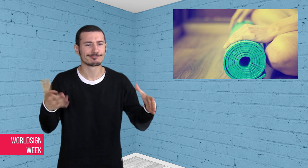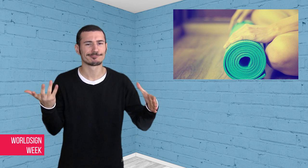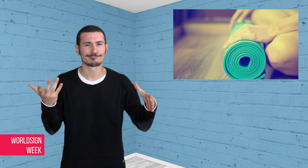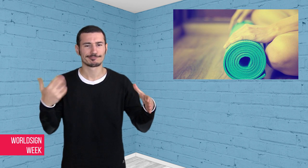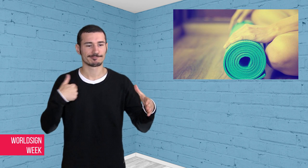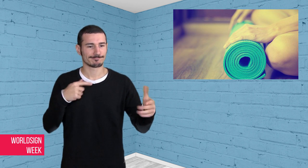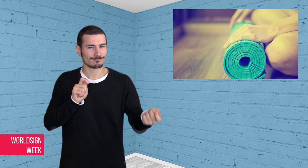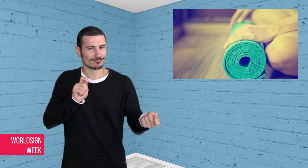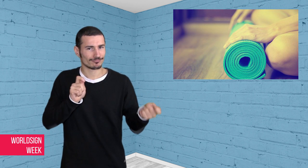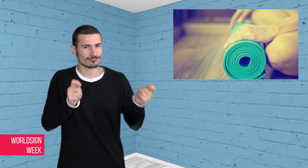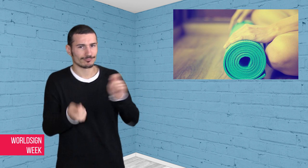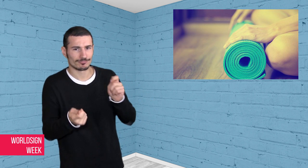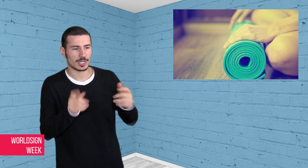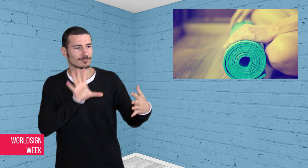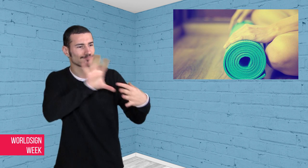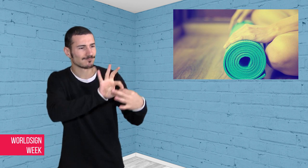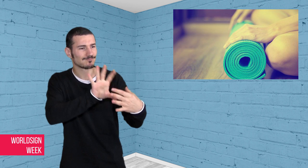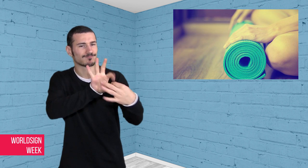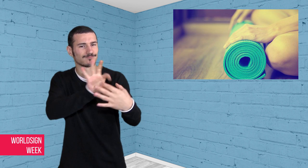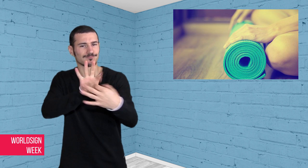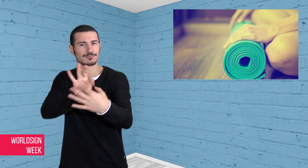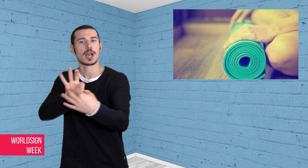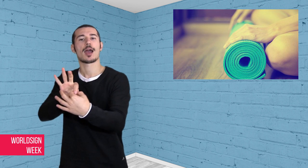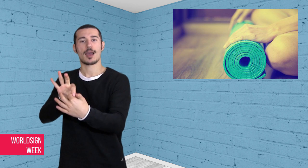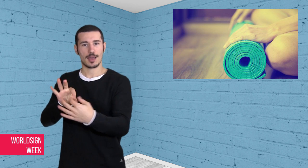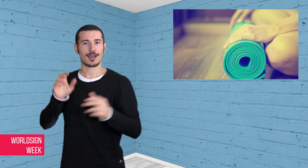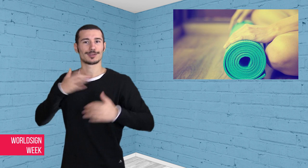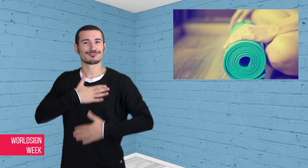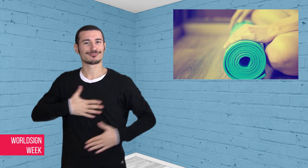changes easily to make the group experience more enjoyable.